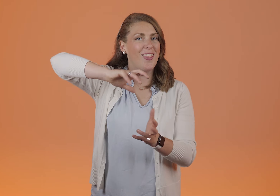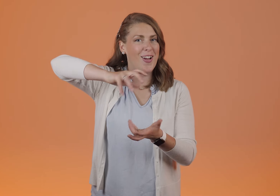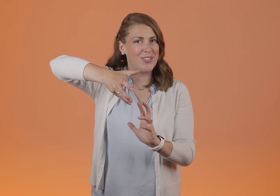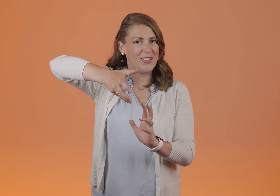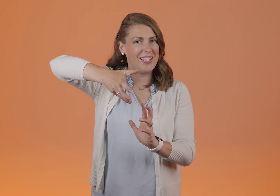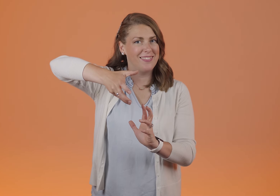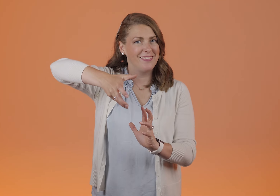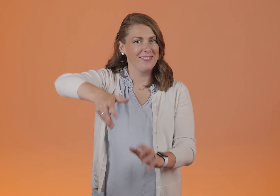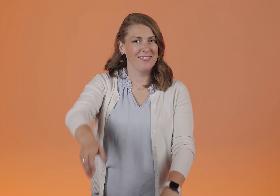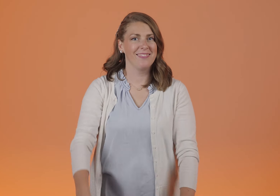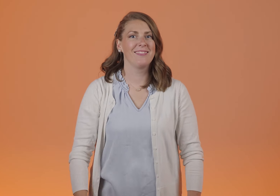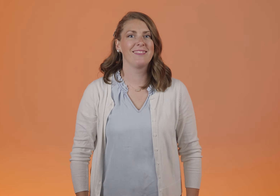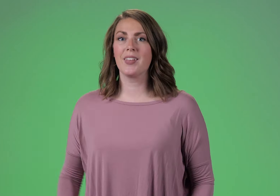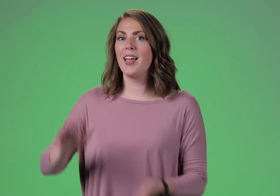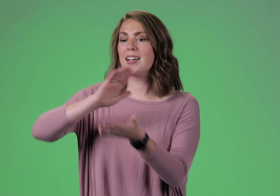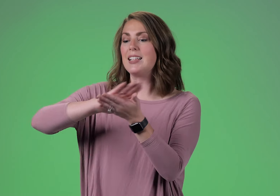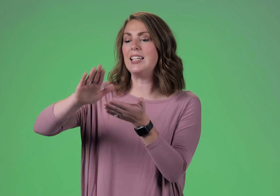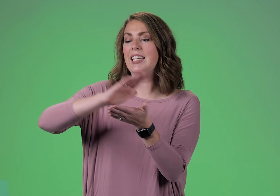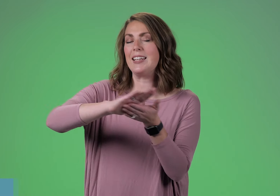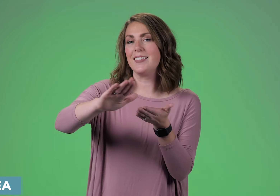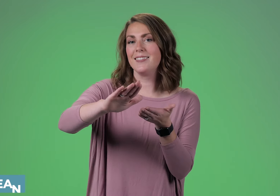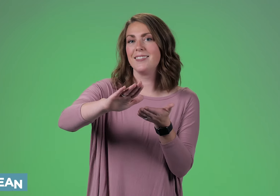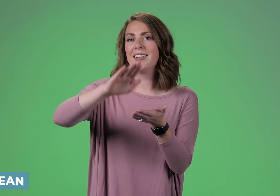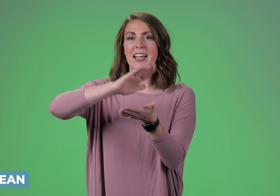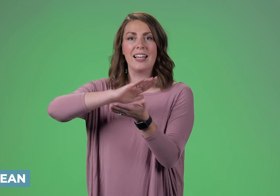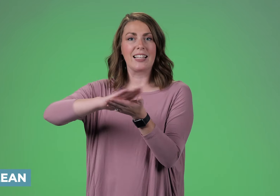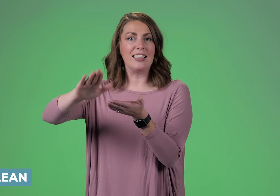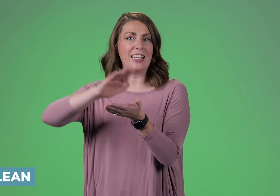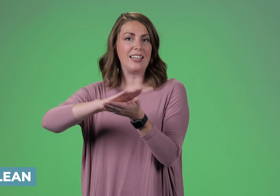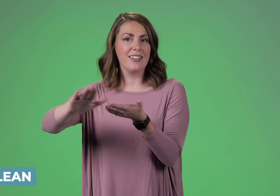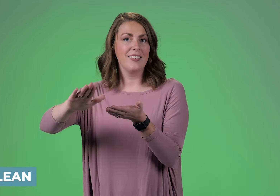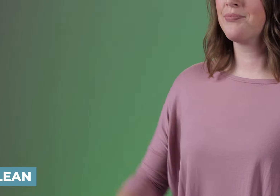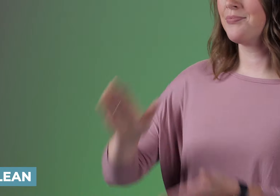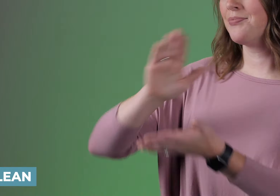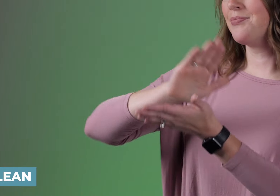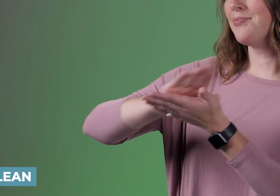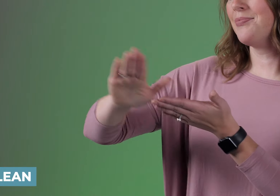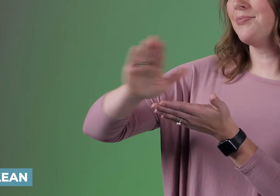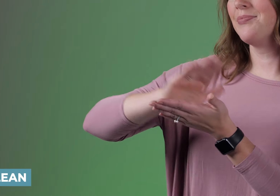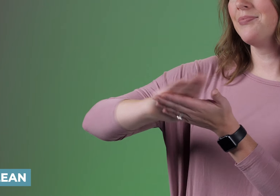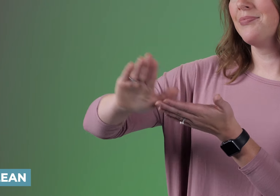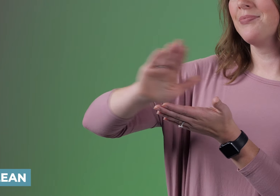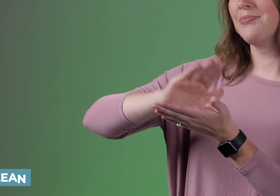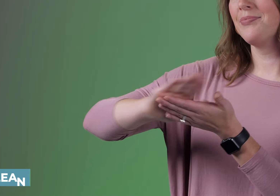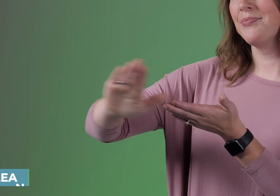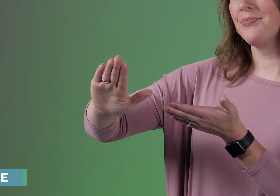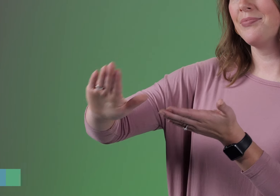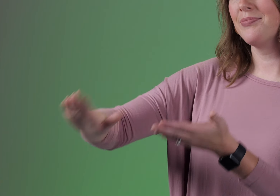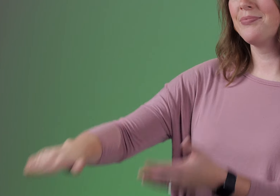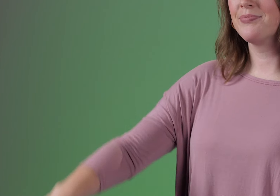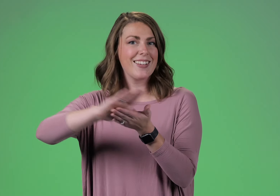Laundry. Clean. Think of dusting something off.